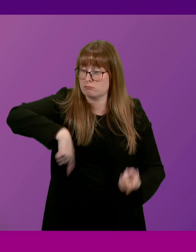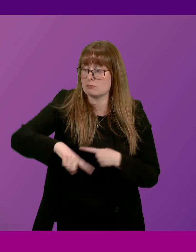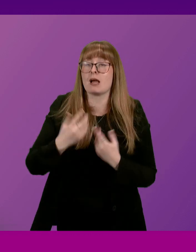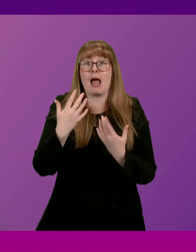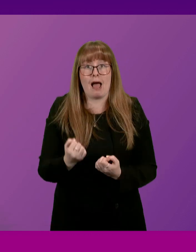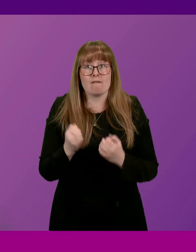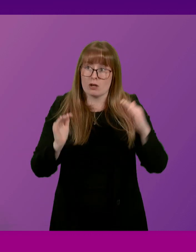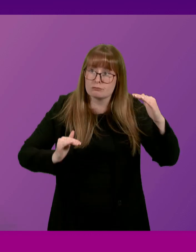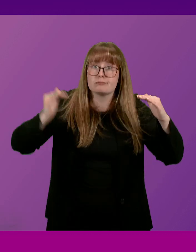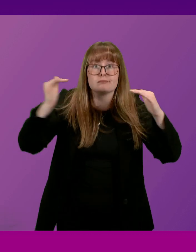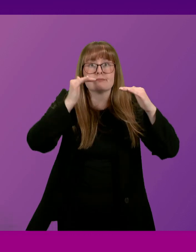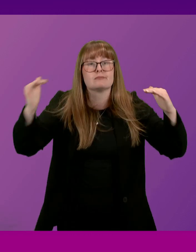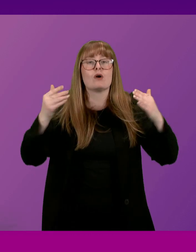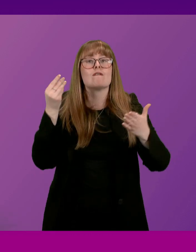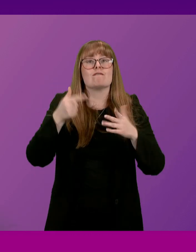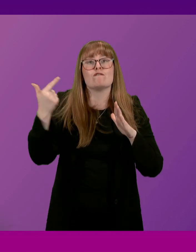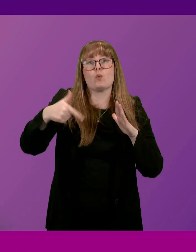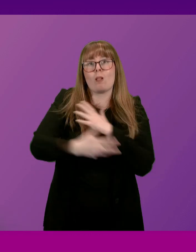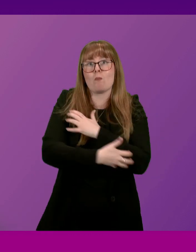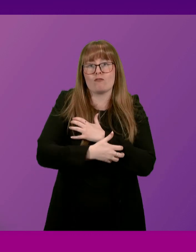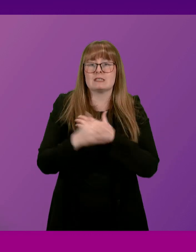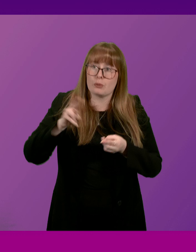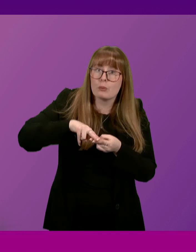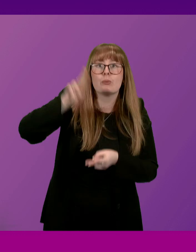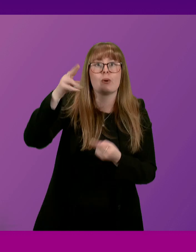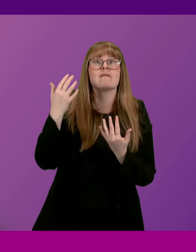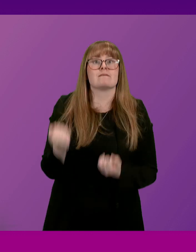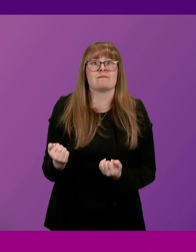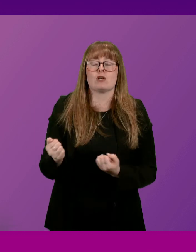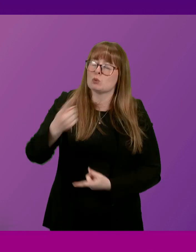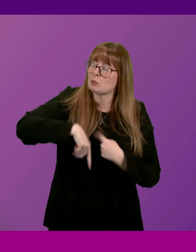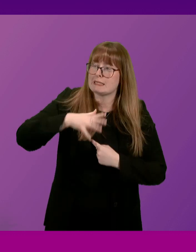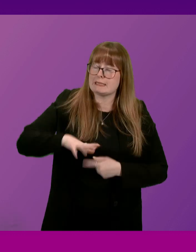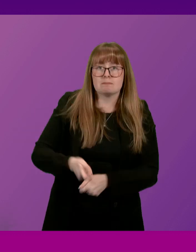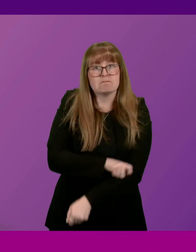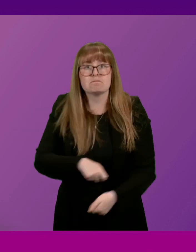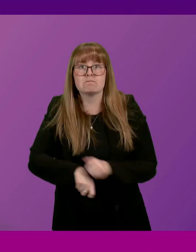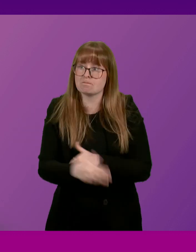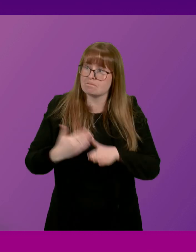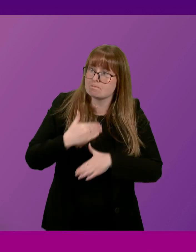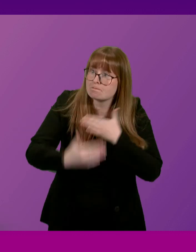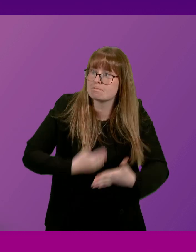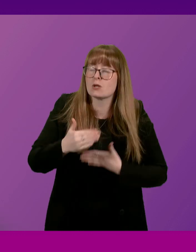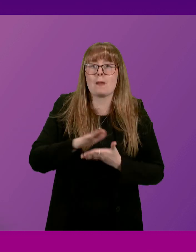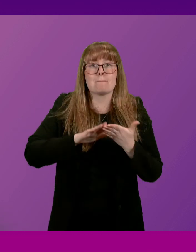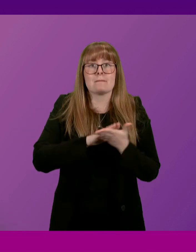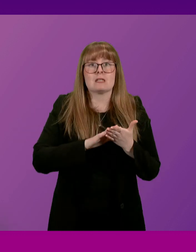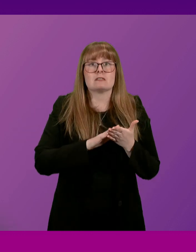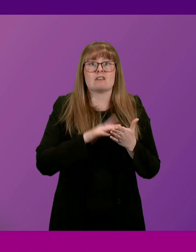levels of fuel poverty. We need to take action that will decarbonise homes at the same time as